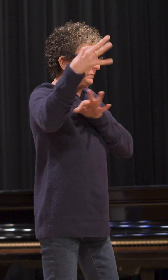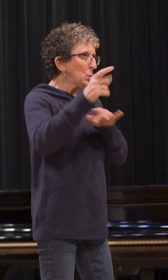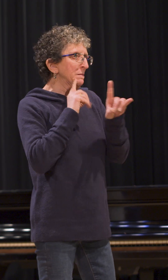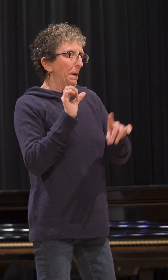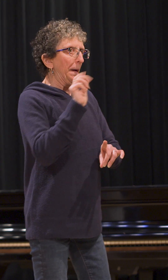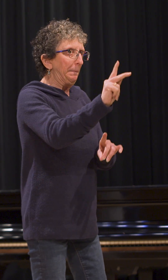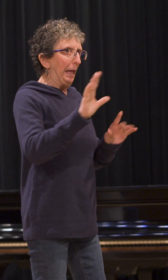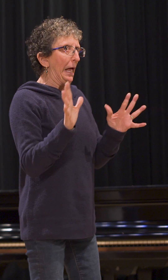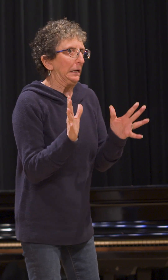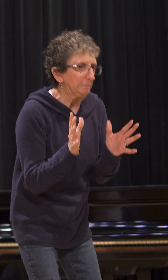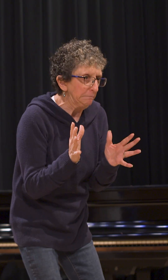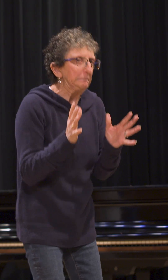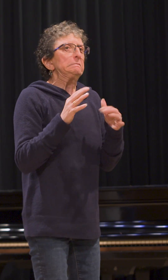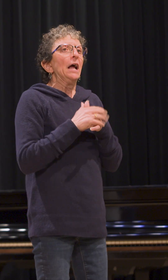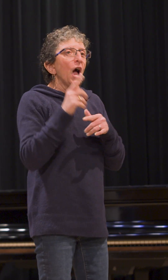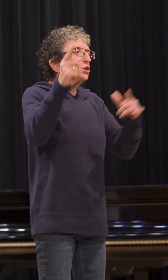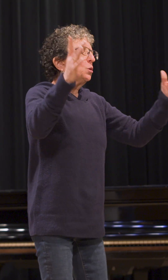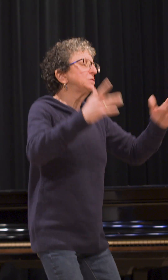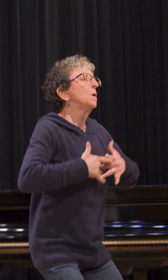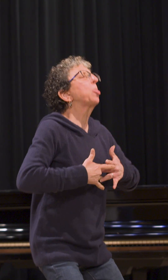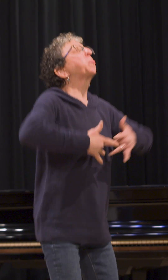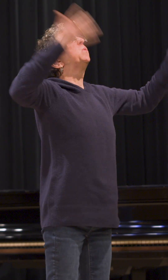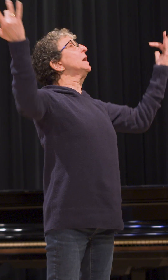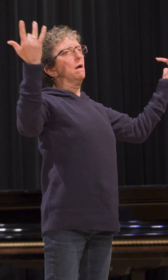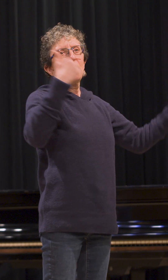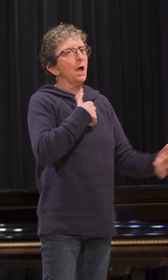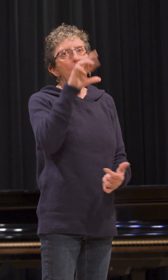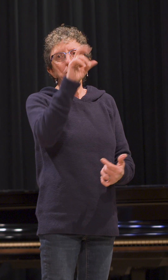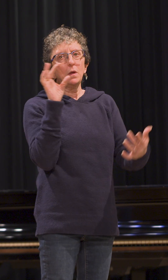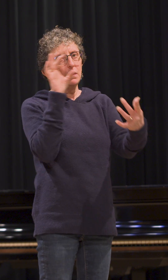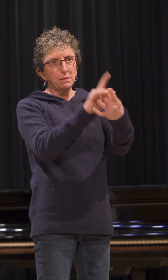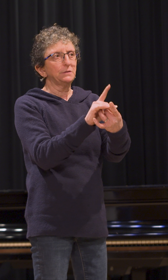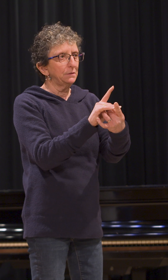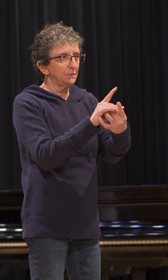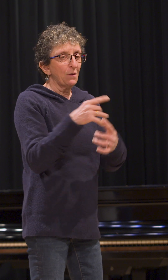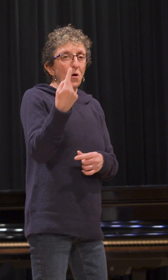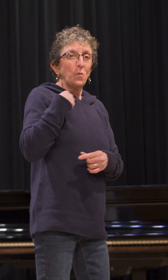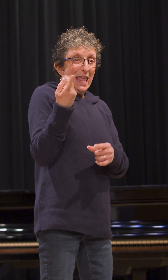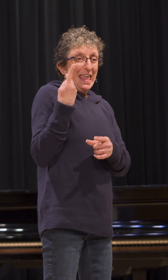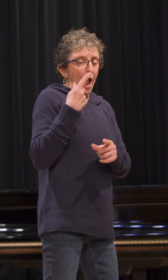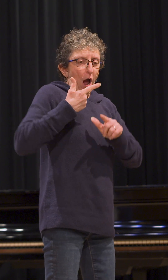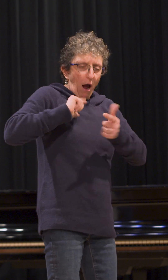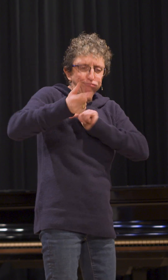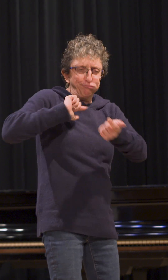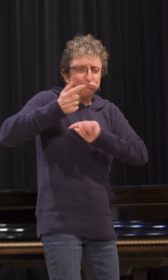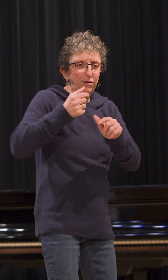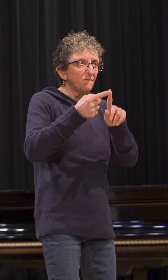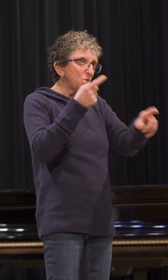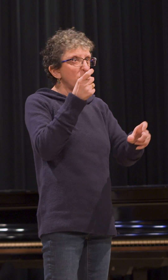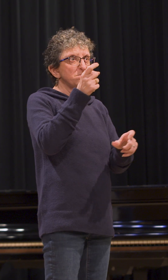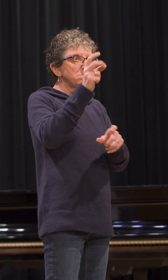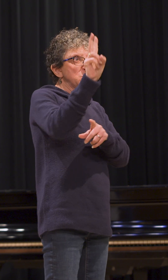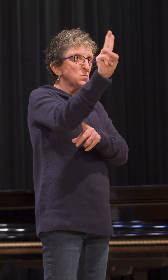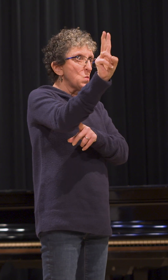"I'm so sorry for the delay in this response." My niece was thrilled to hear from me and we messaged